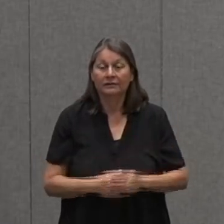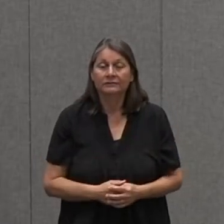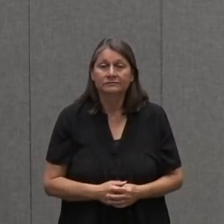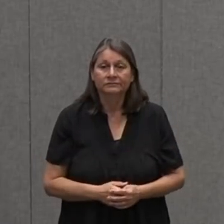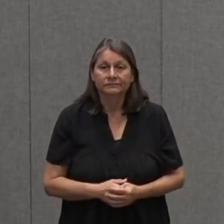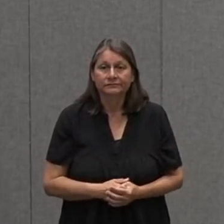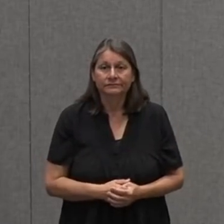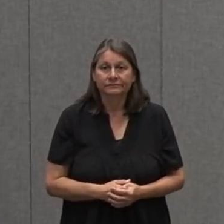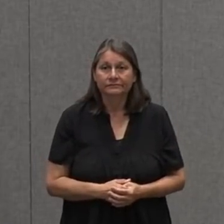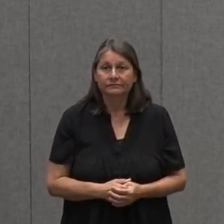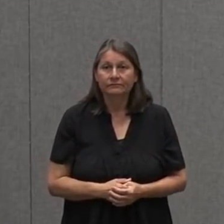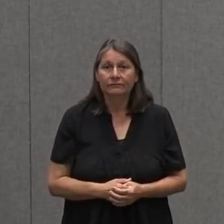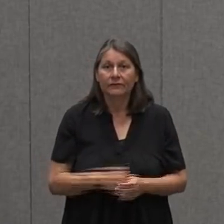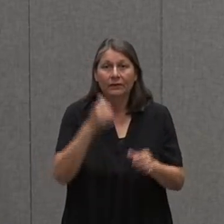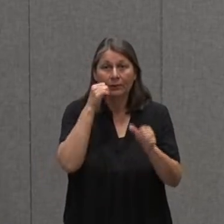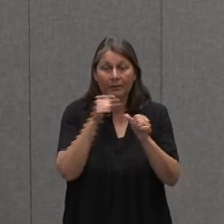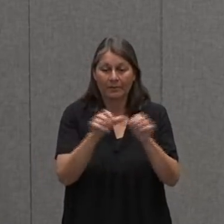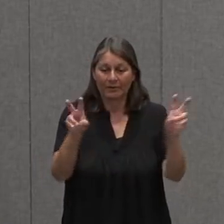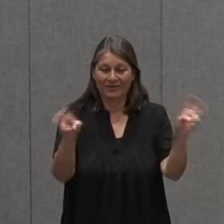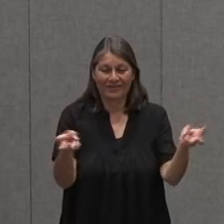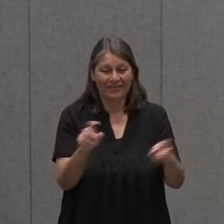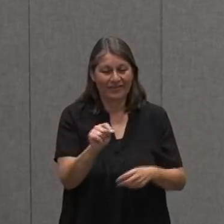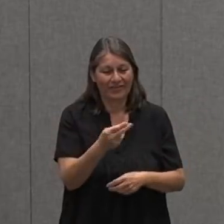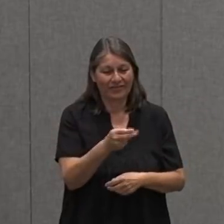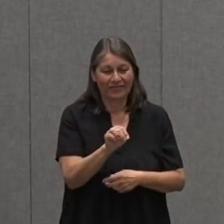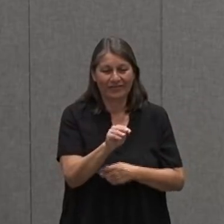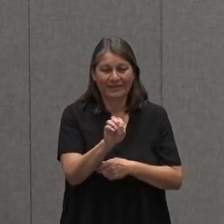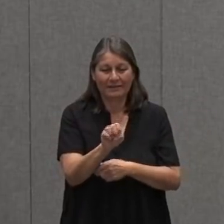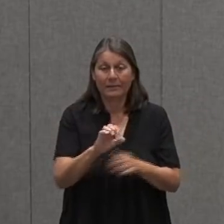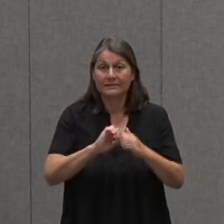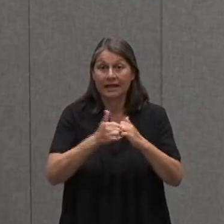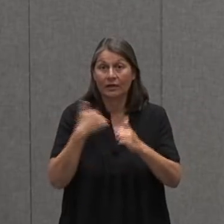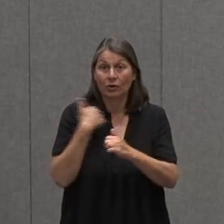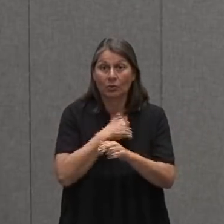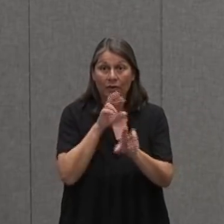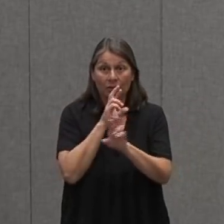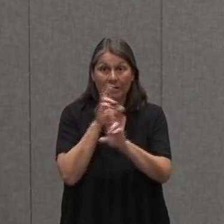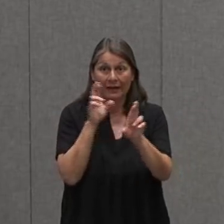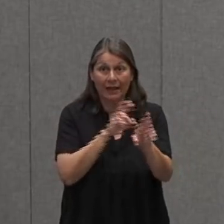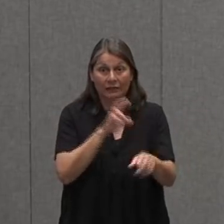And remember that our theme is how do we react to changes in nature?